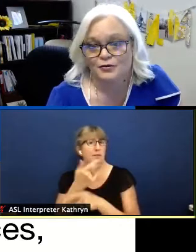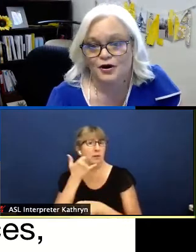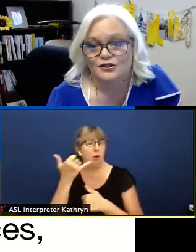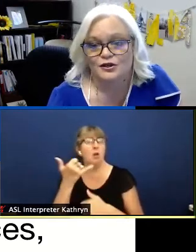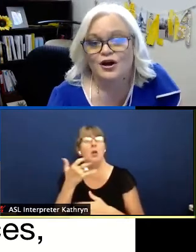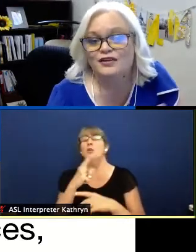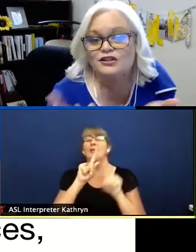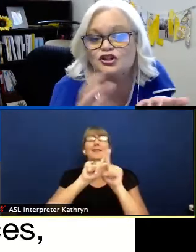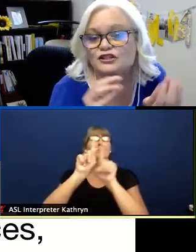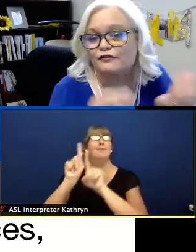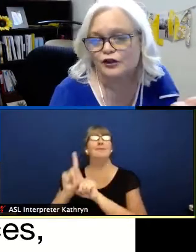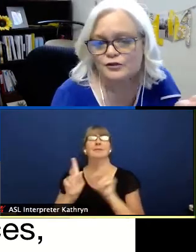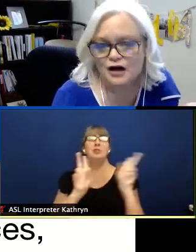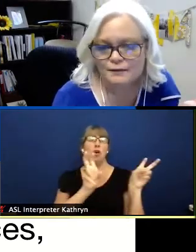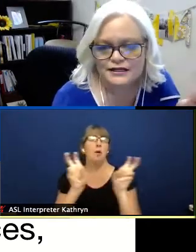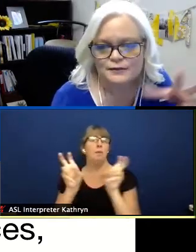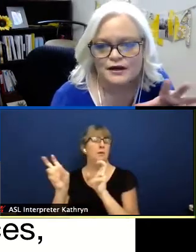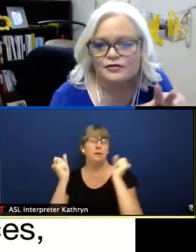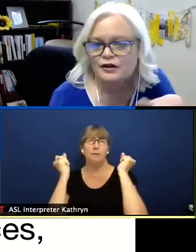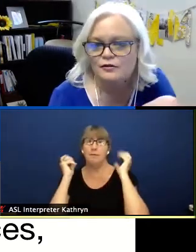top will call so these are just a few topics but there,